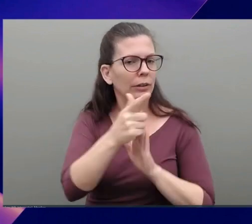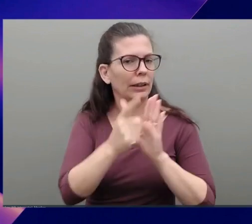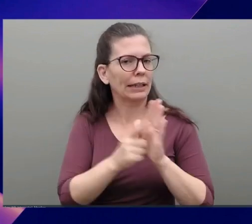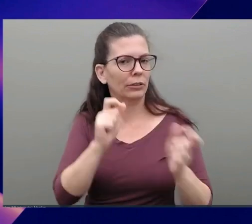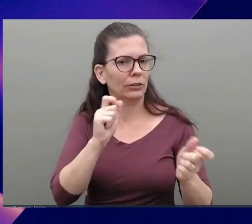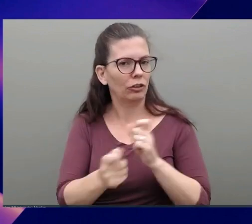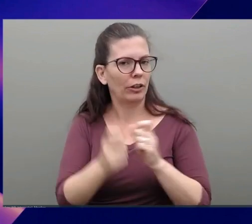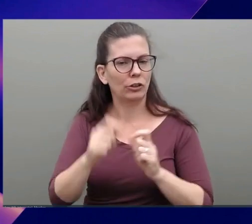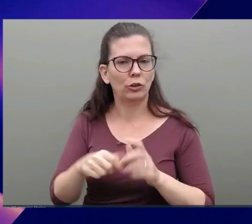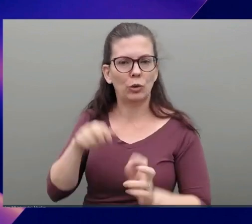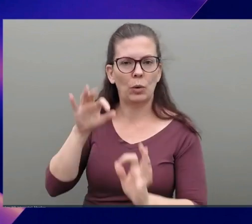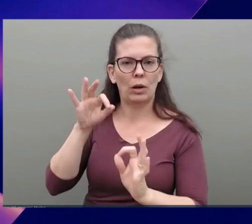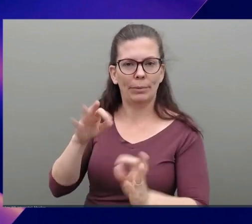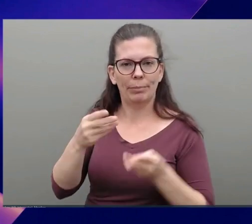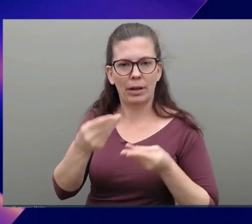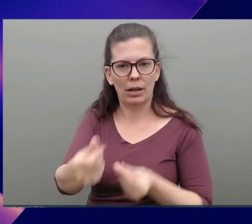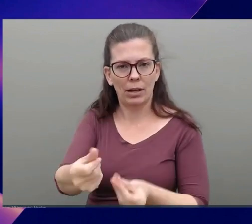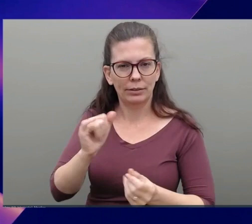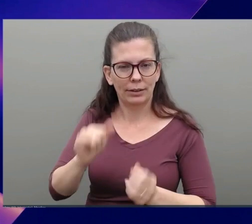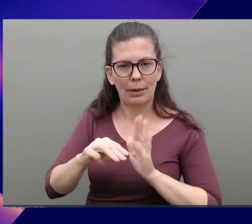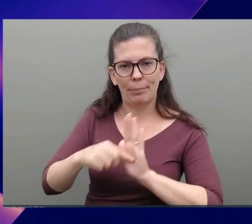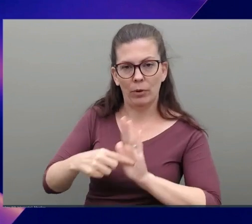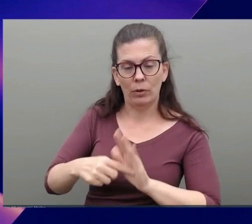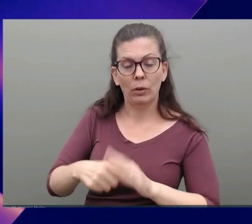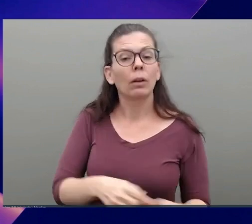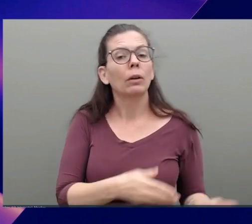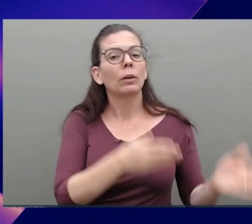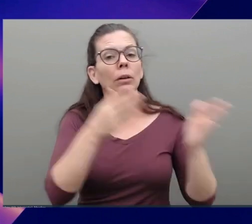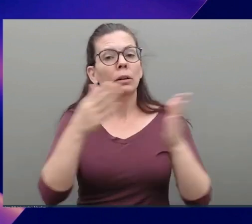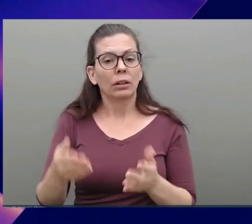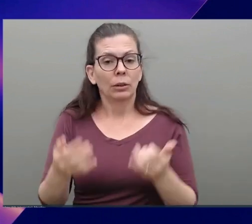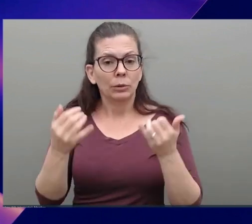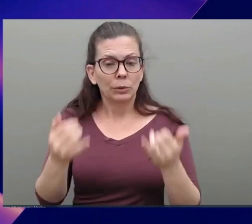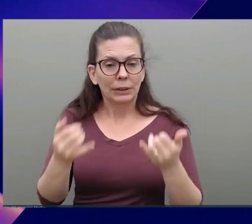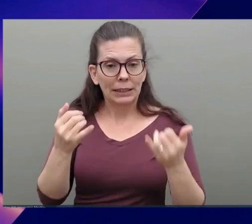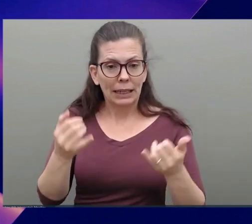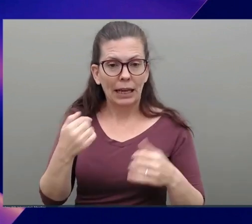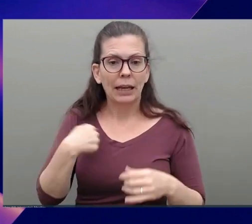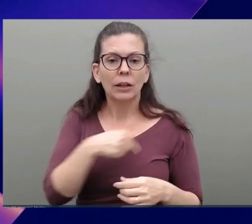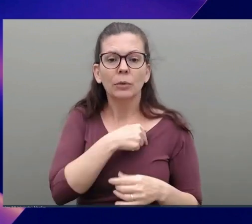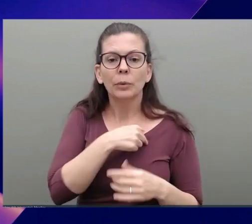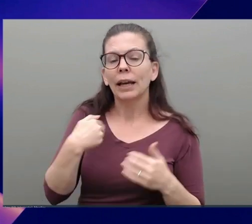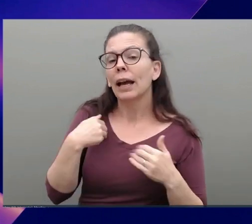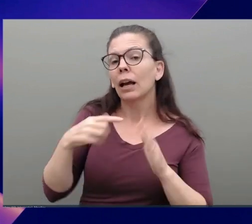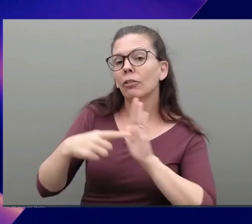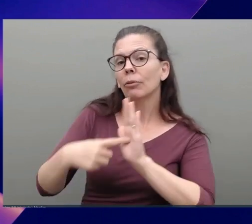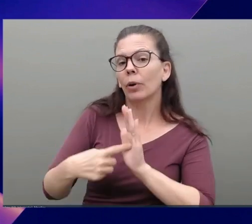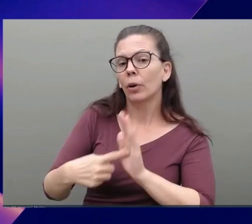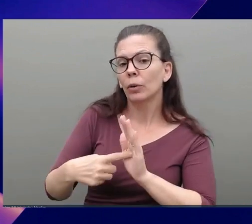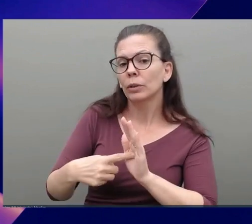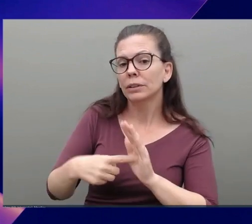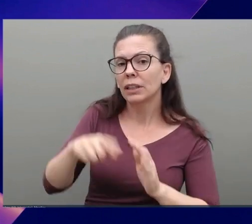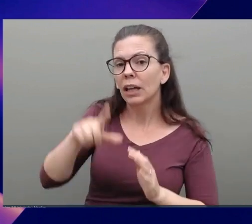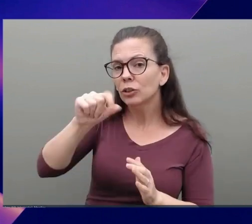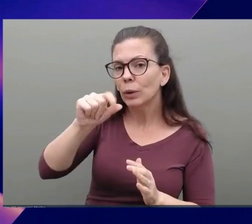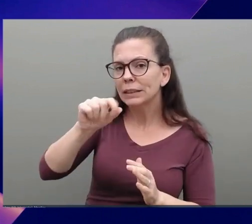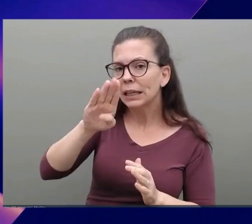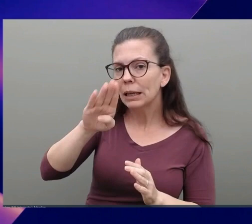And today, we are talking about models such as GPTs, that have 20 billion parameters. Whoa. - Wow. Yeah.